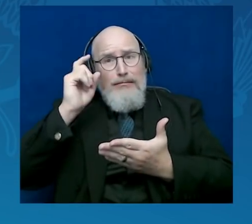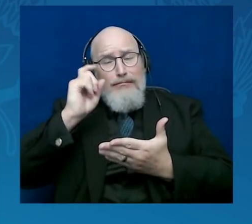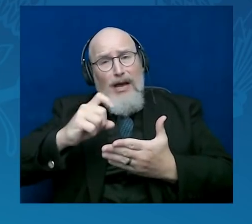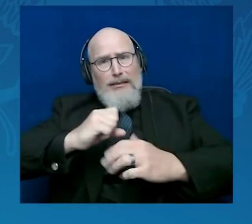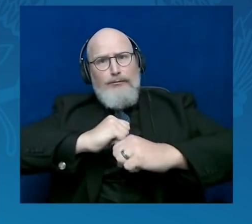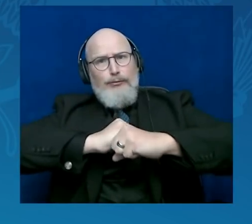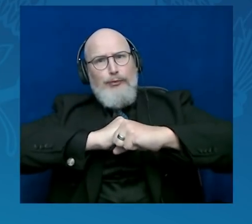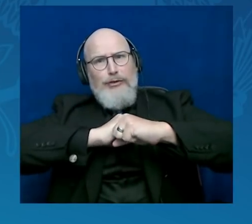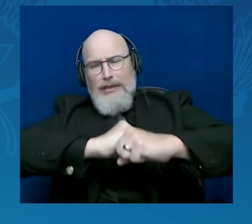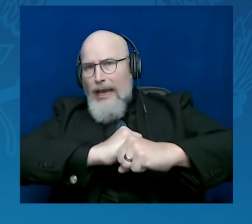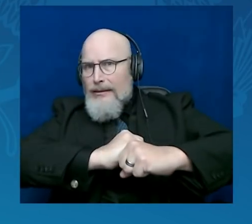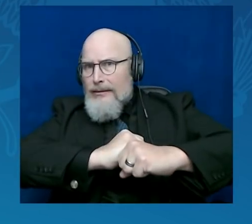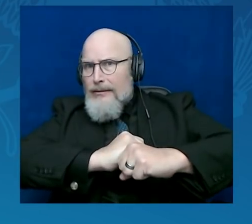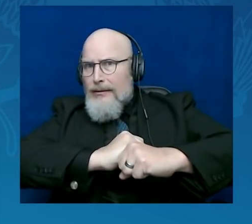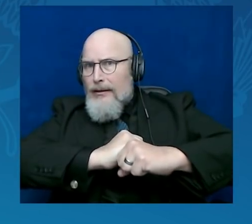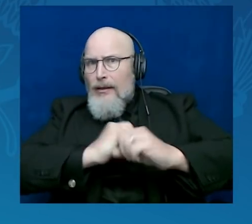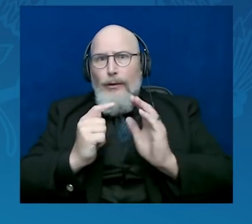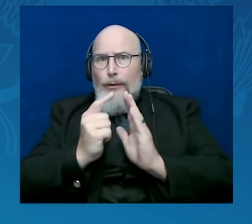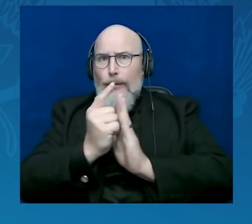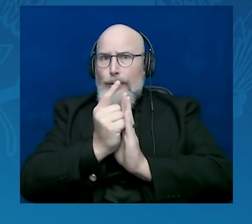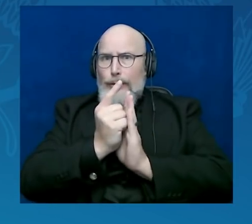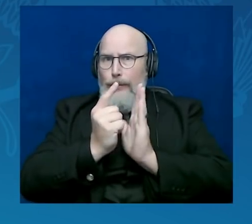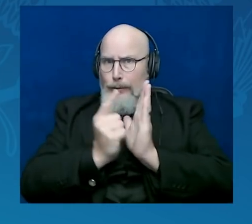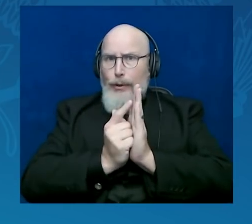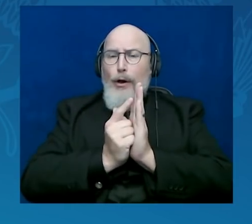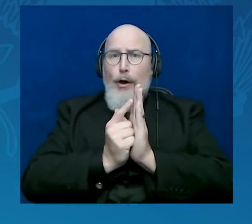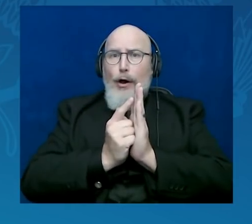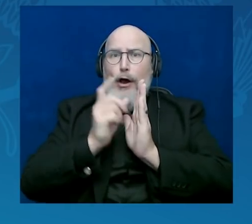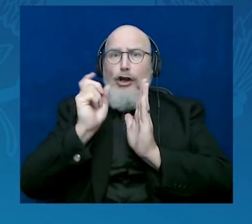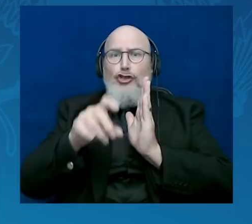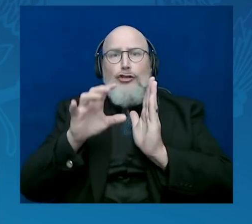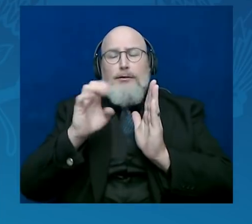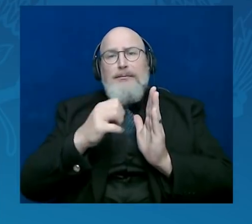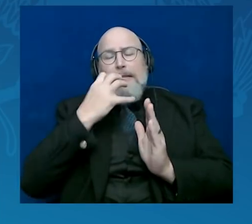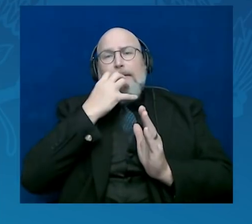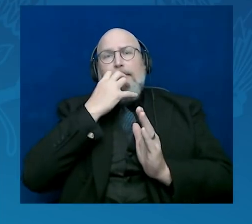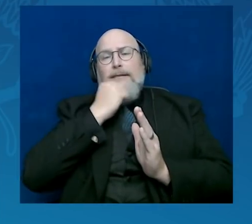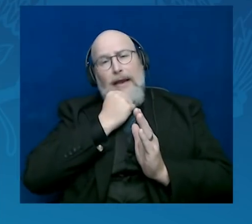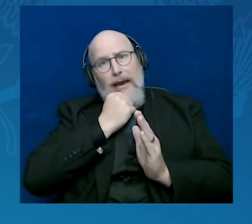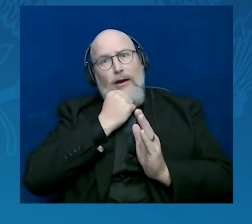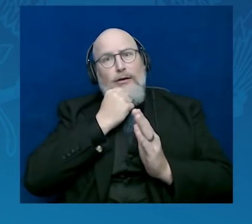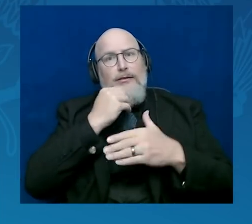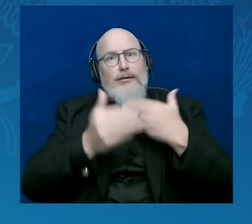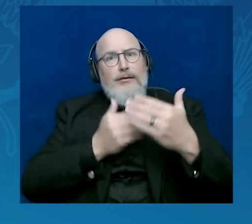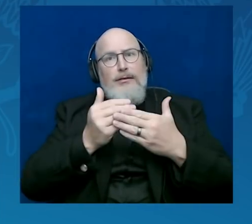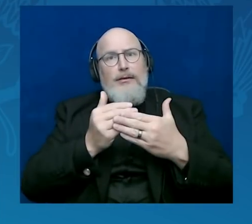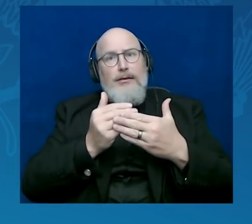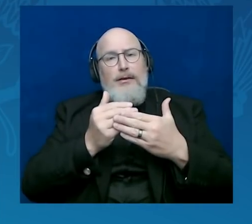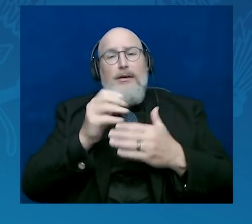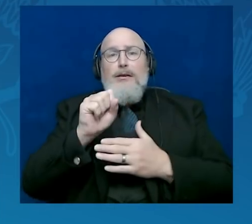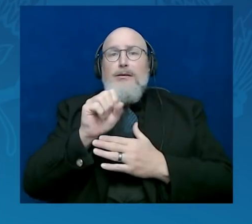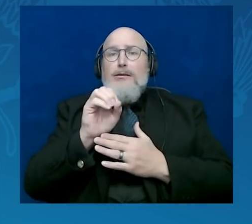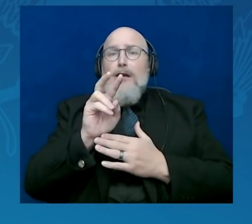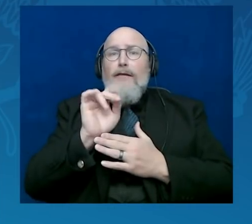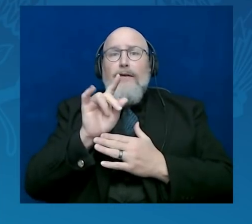that the rule of law should be cherished; that sovereignty and territorial integrity